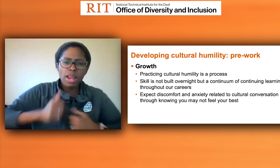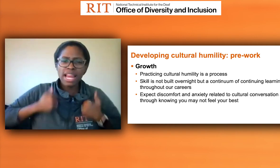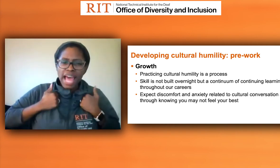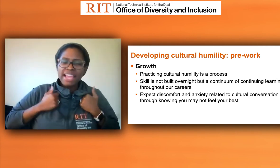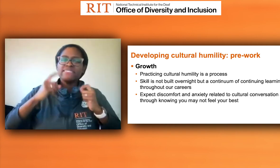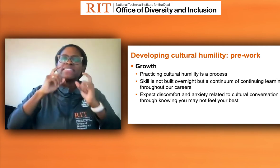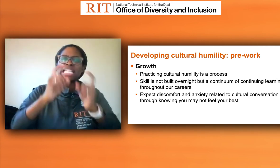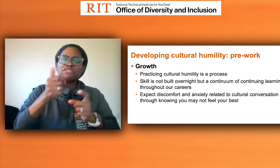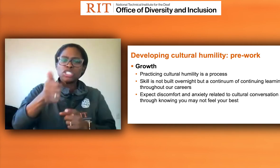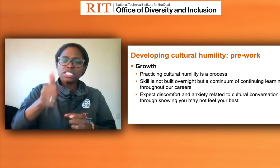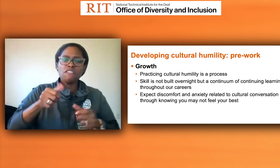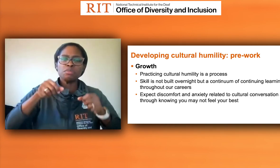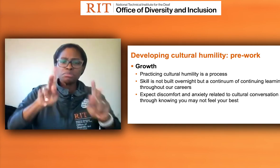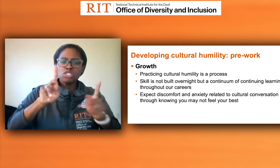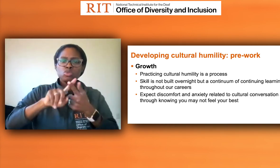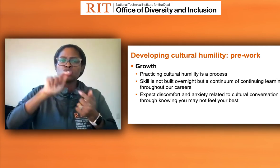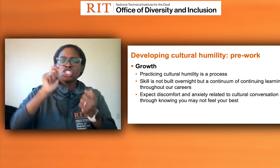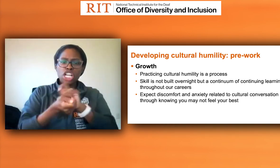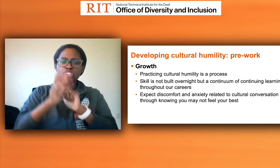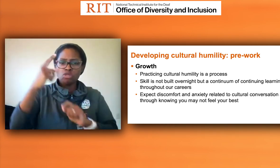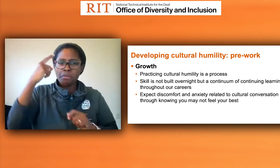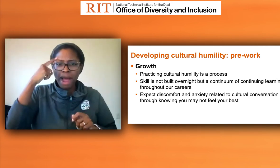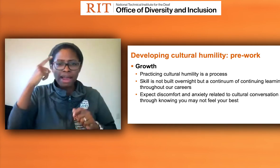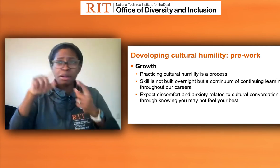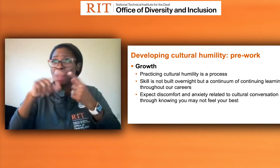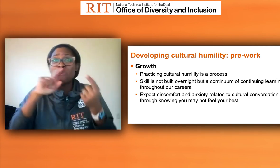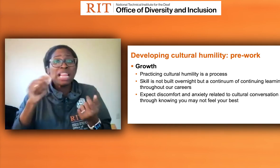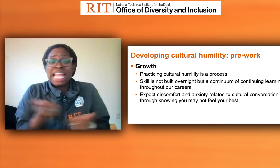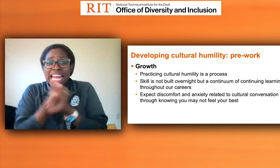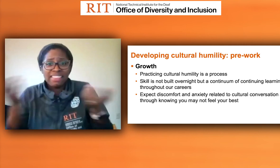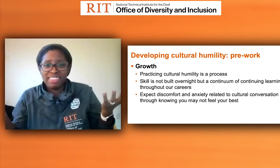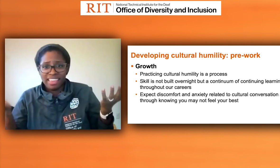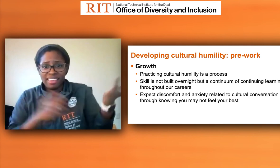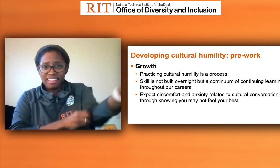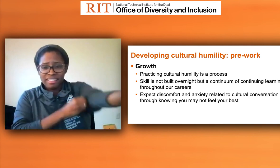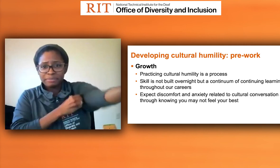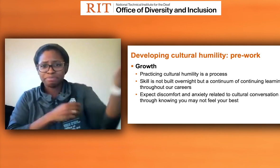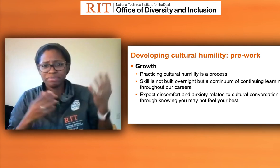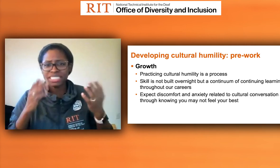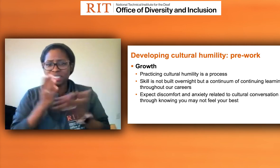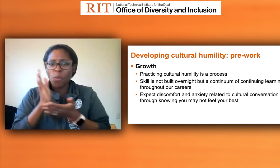and we never changed in our lives, where would we be? So, please do give yourself permission to change.